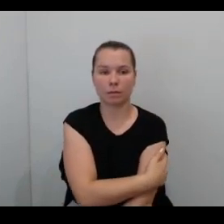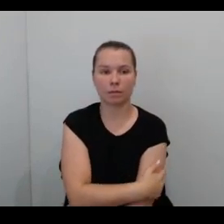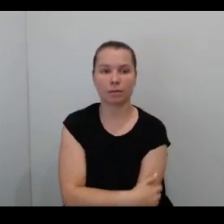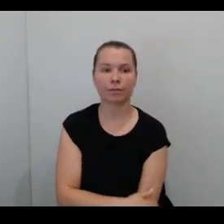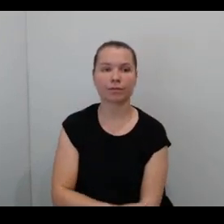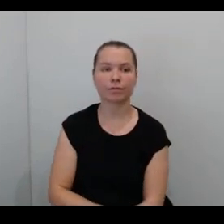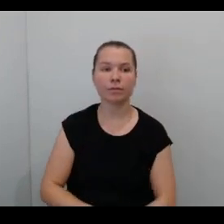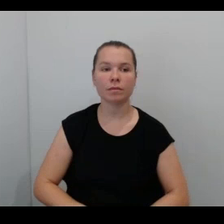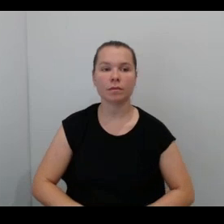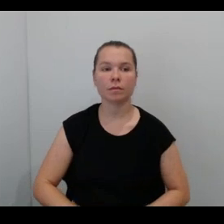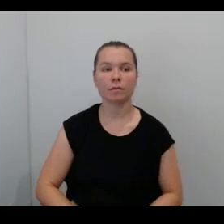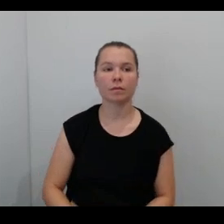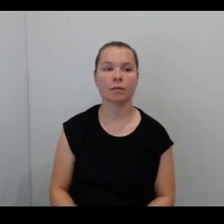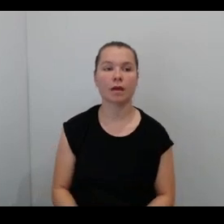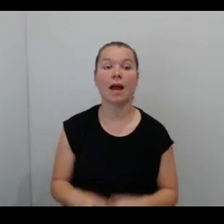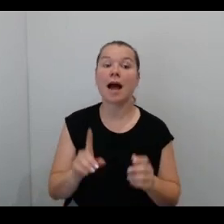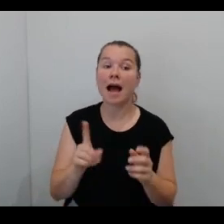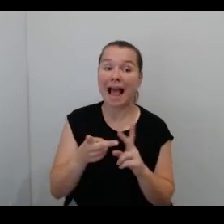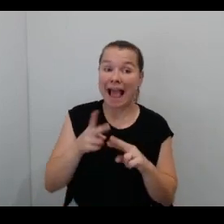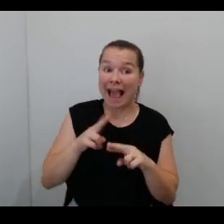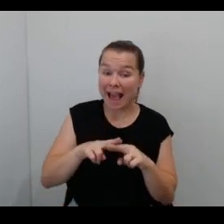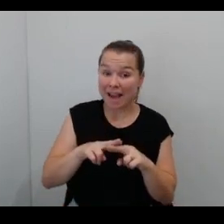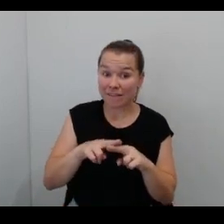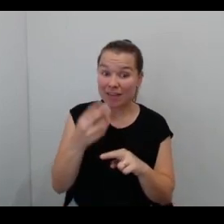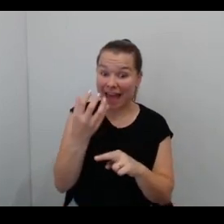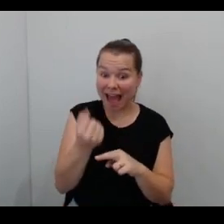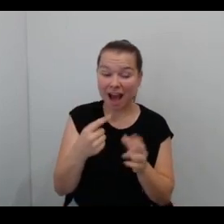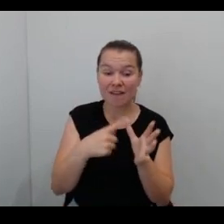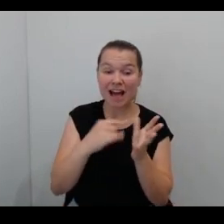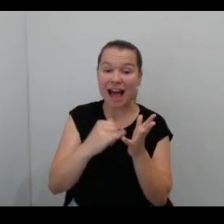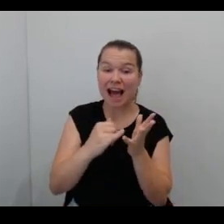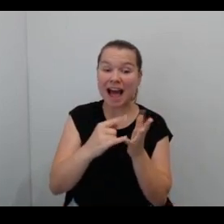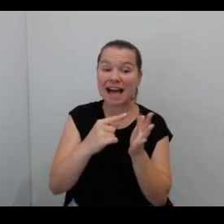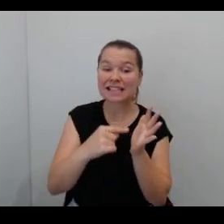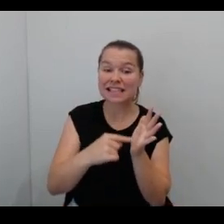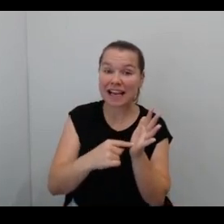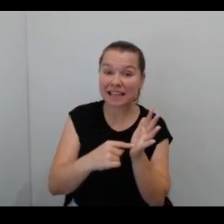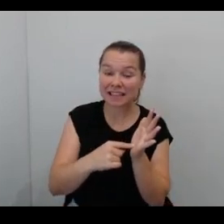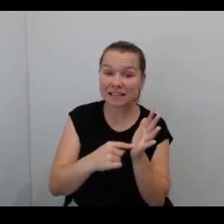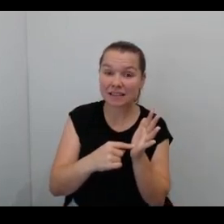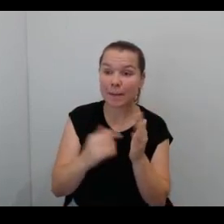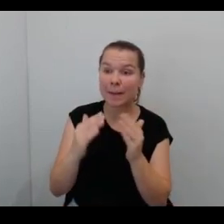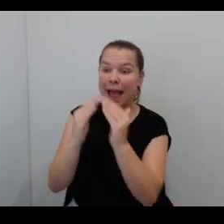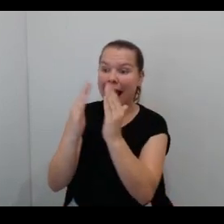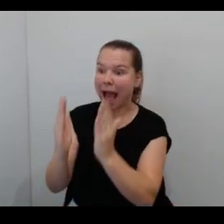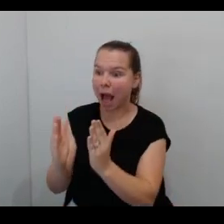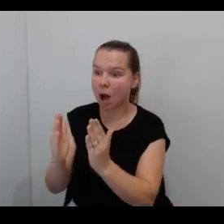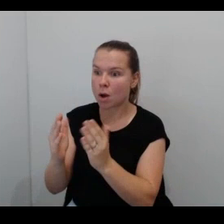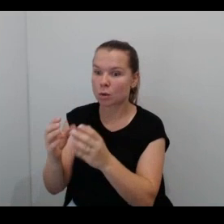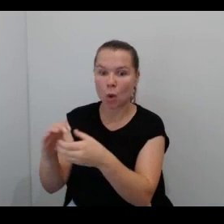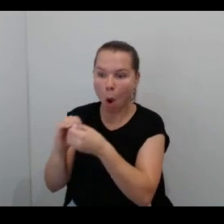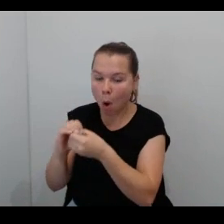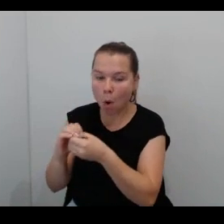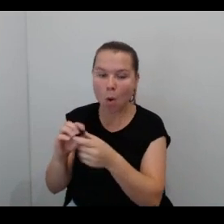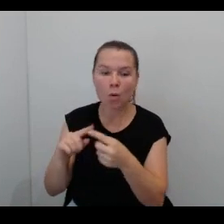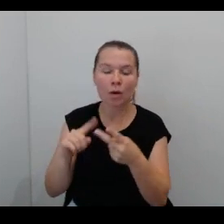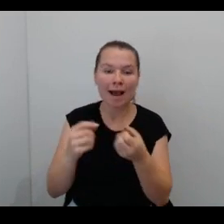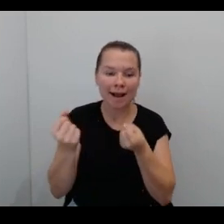It might be a different story. And we see more and more people retiring and they still have a mortgage, don't they? Definitely.